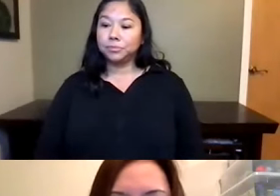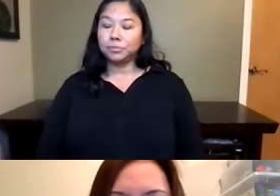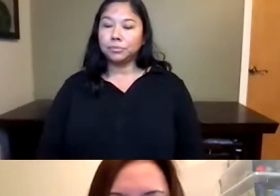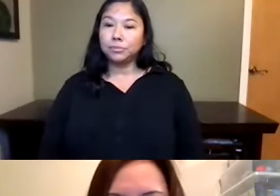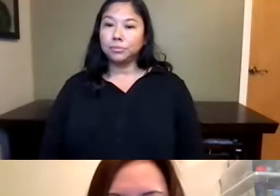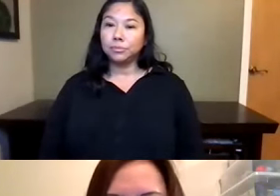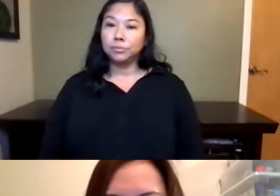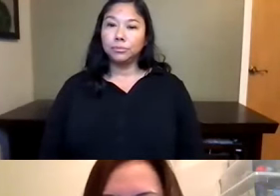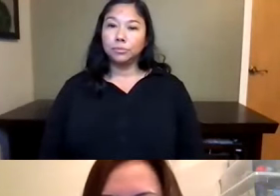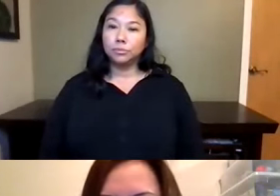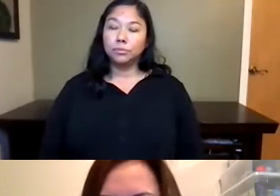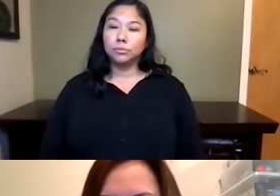DOMINIC: